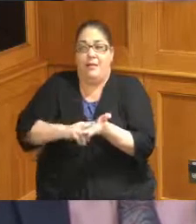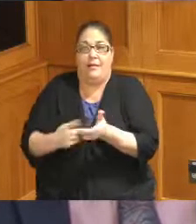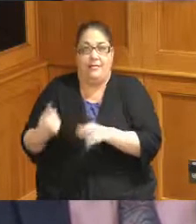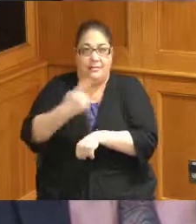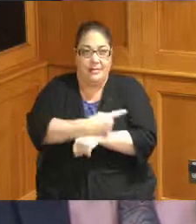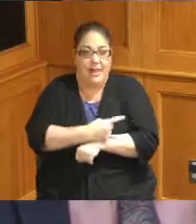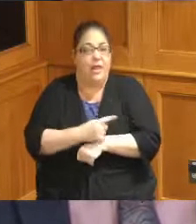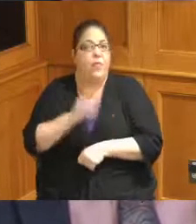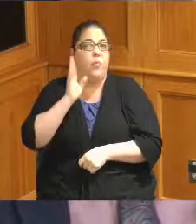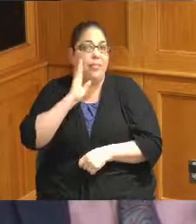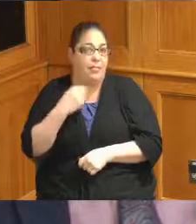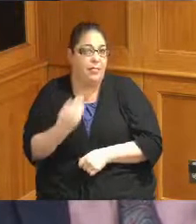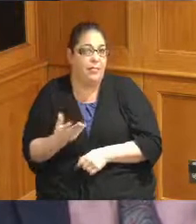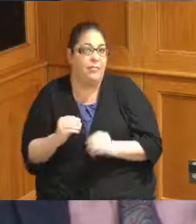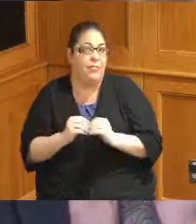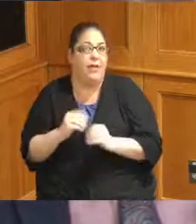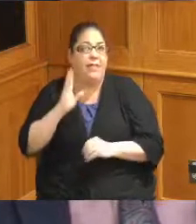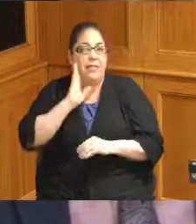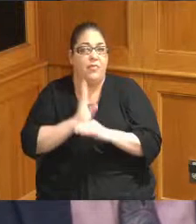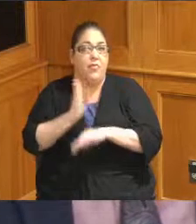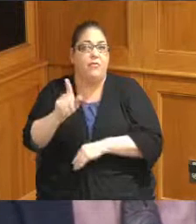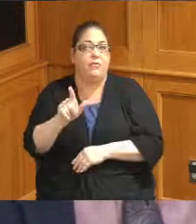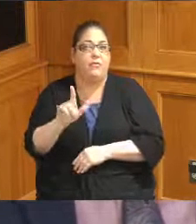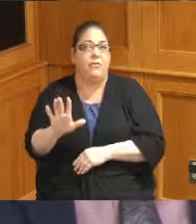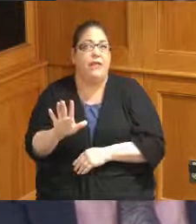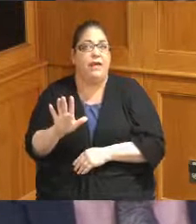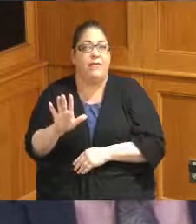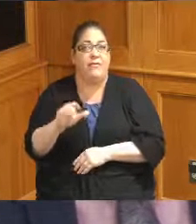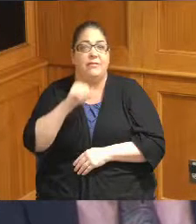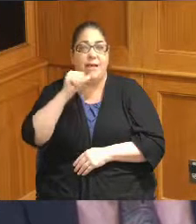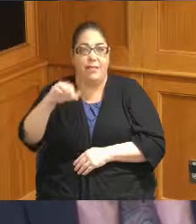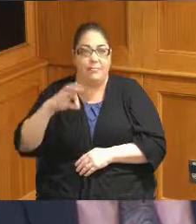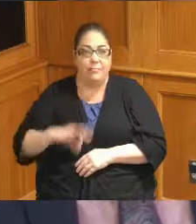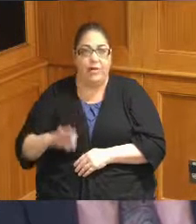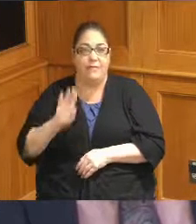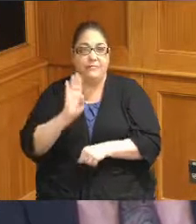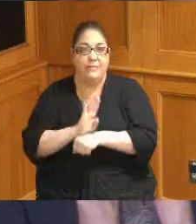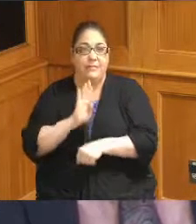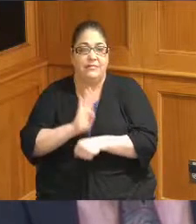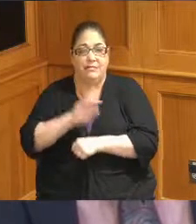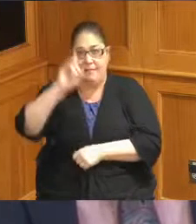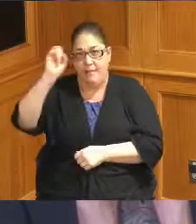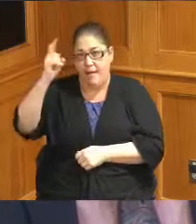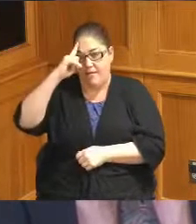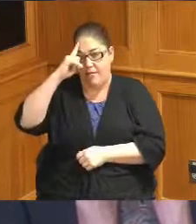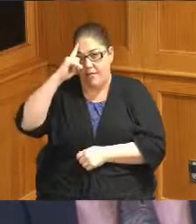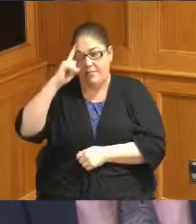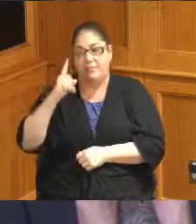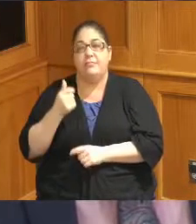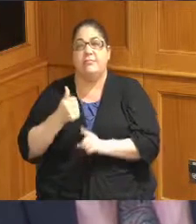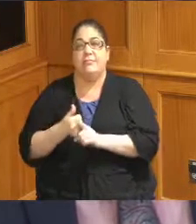we have over 25 businesses non-profits government entities that are once again signing the pay